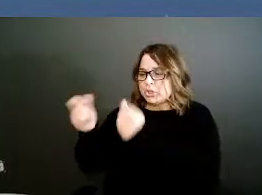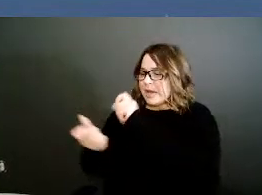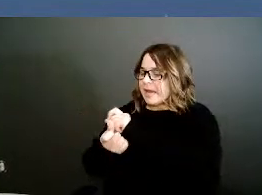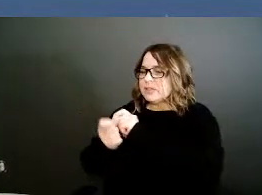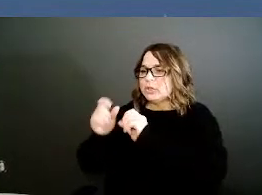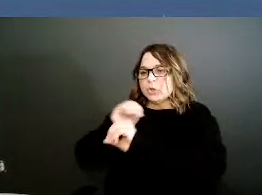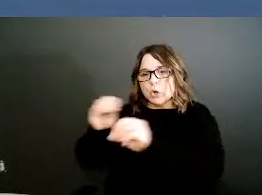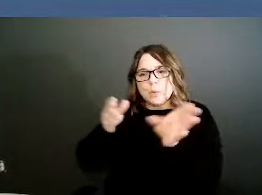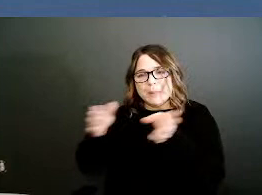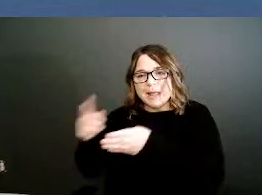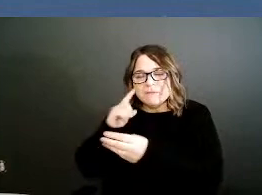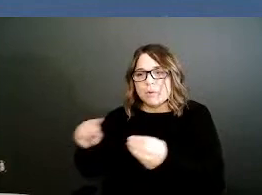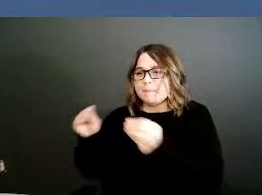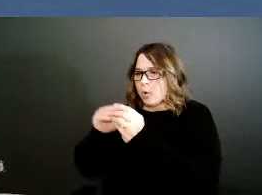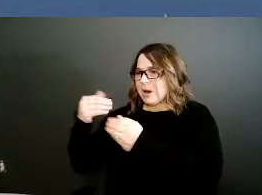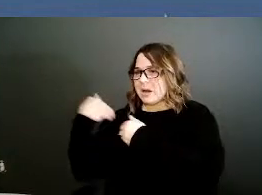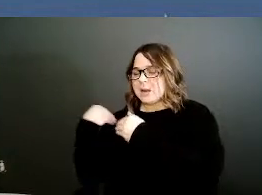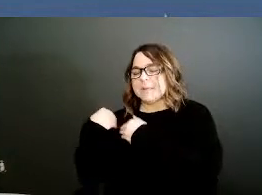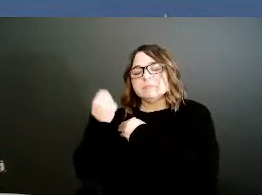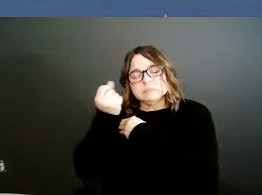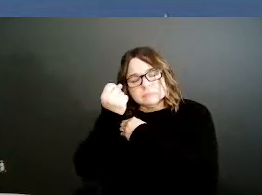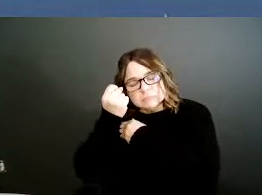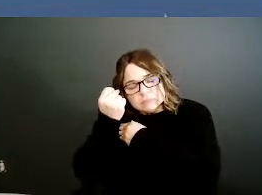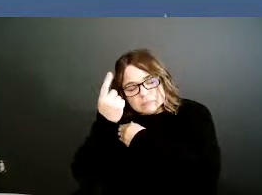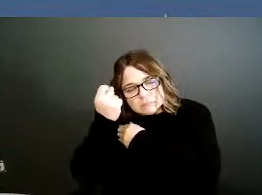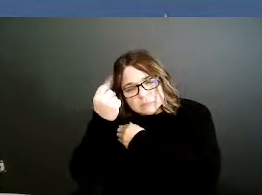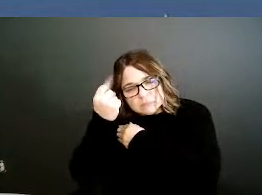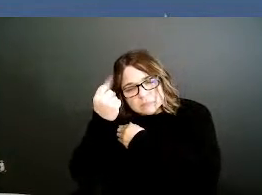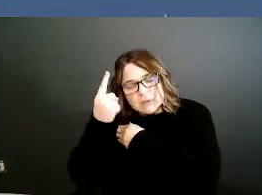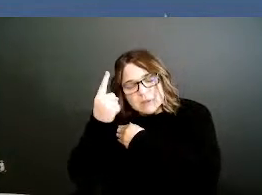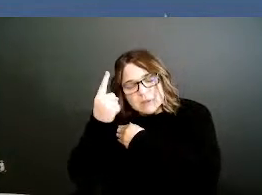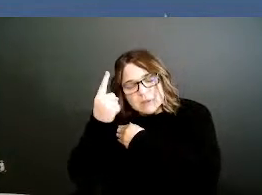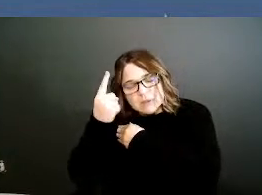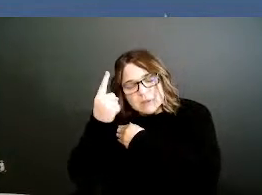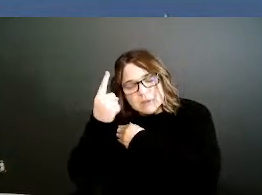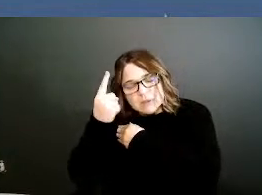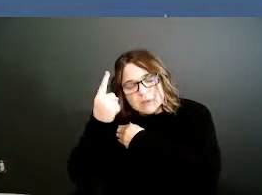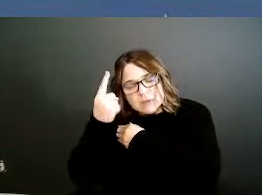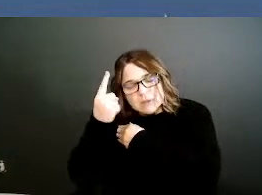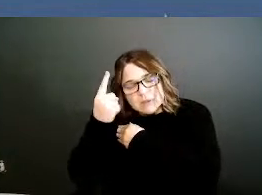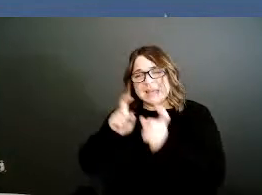TO OUR FAILING POLICE DEPARTMENT MEANS TAKING MONEY AWAY PROVIDING SOLUTIONS TO THE THINGS THAT ACTUALLY PROVIDE